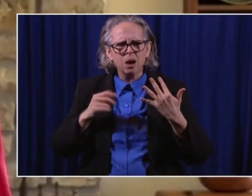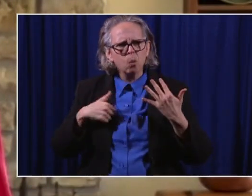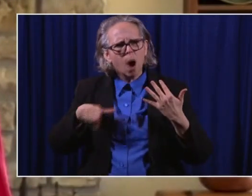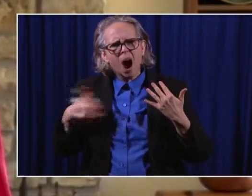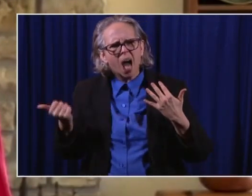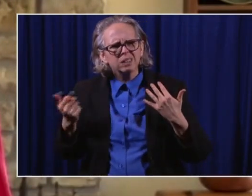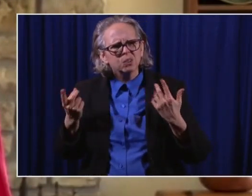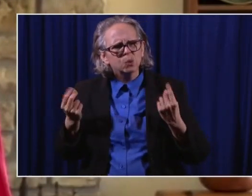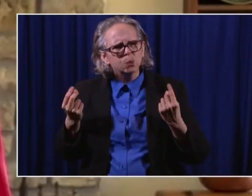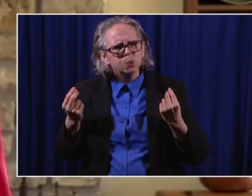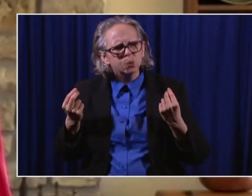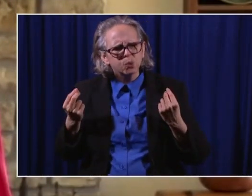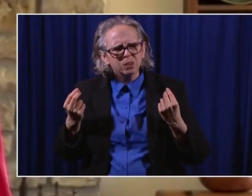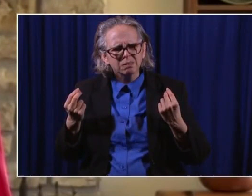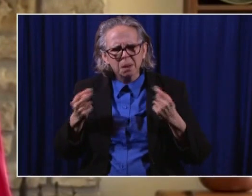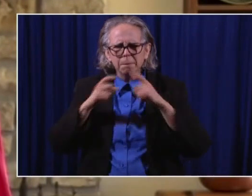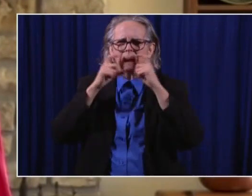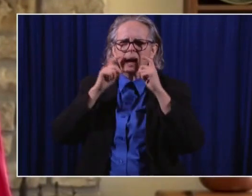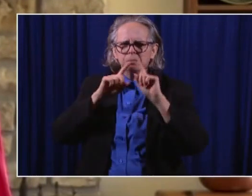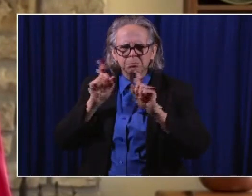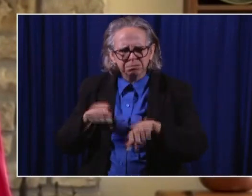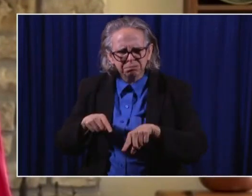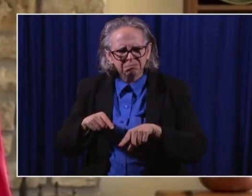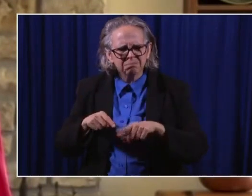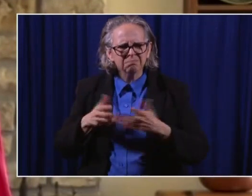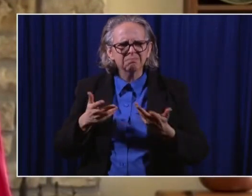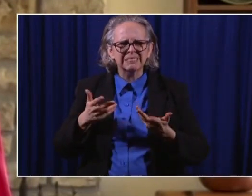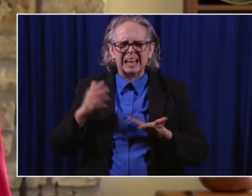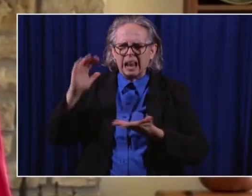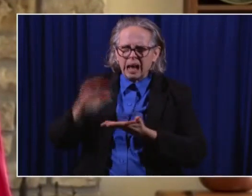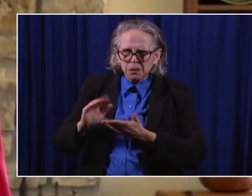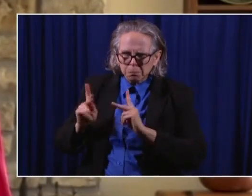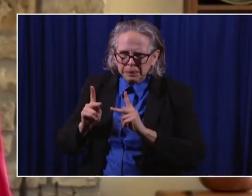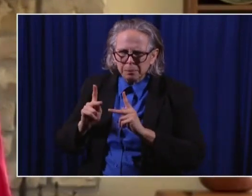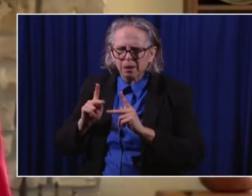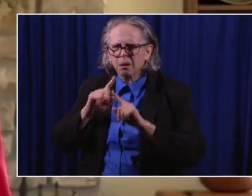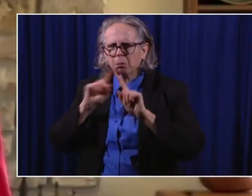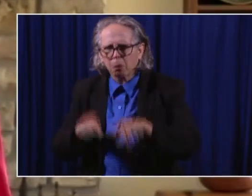I THINK WE CAN SUMMARIZE WHAT WE DO AS WEAR A MASK AND HAVE YOUR CONTACTS.